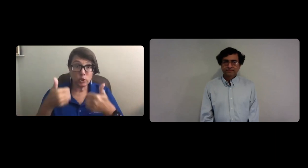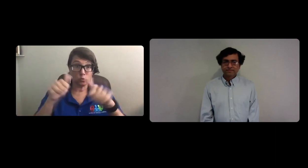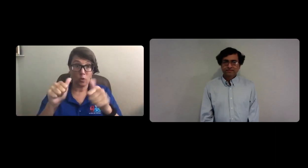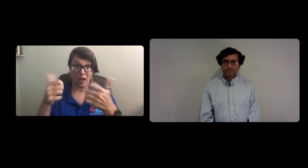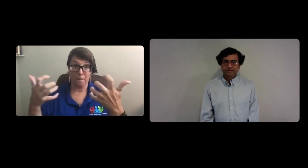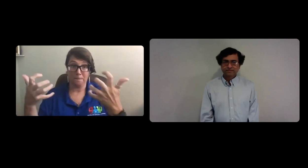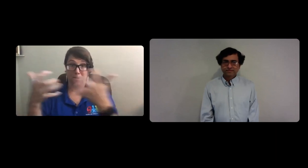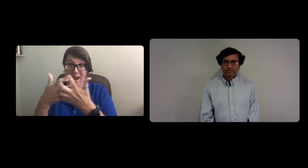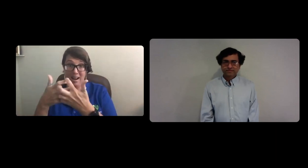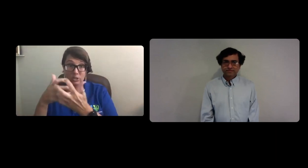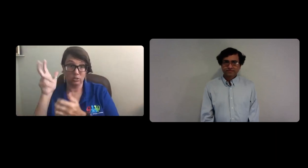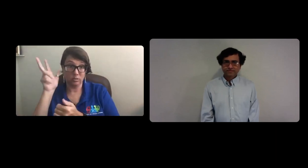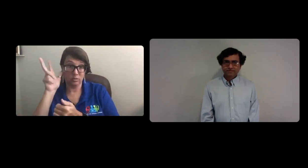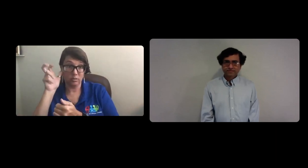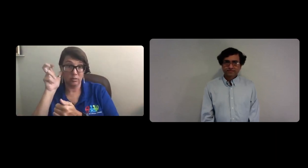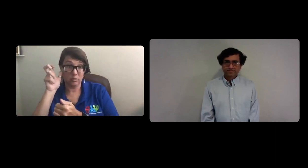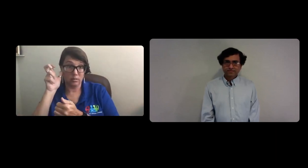Would you recommend that the interpreter try to